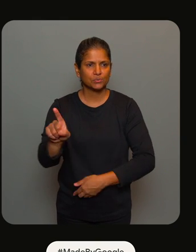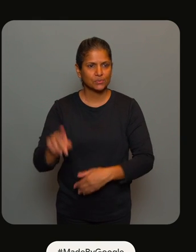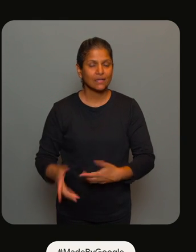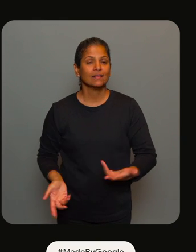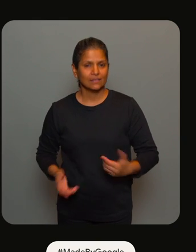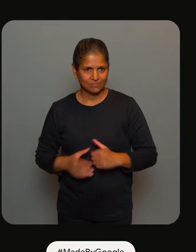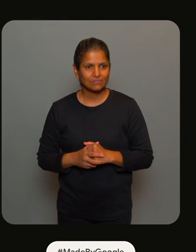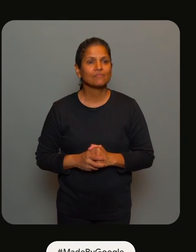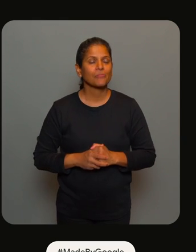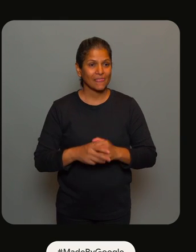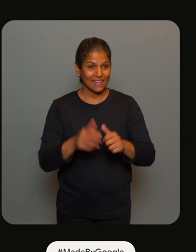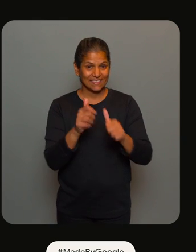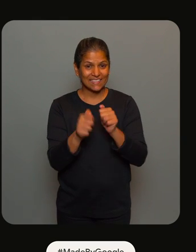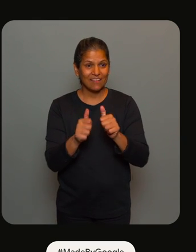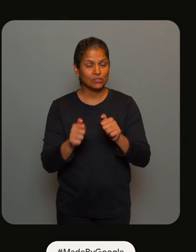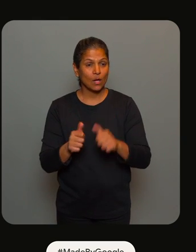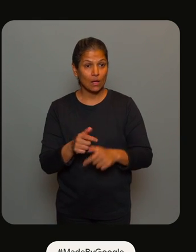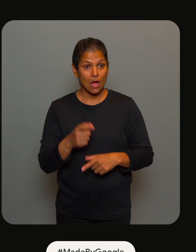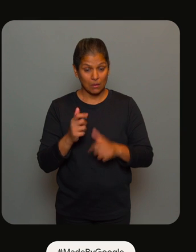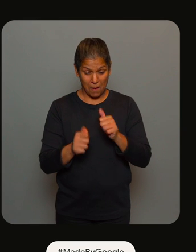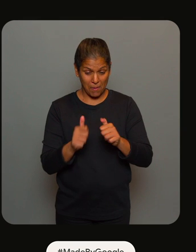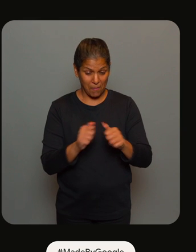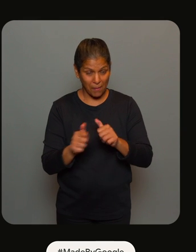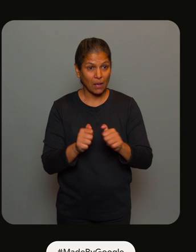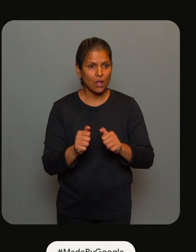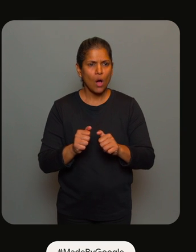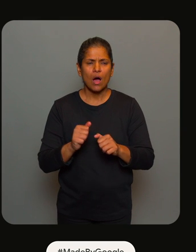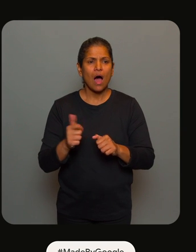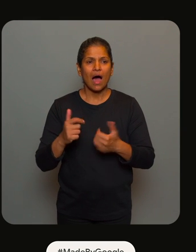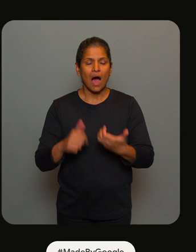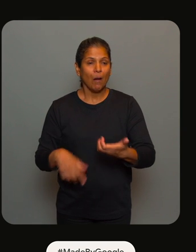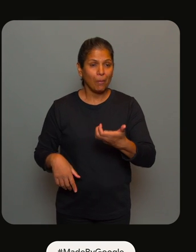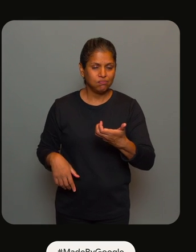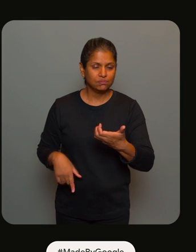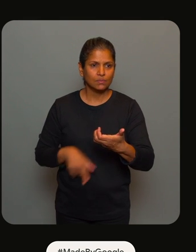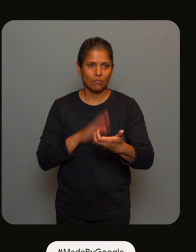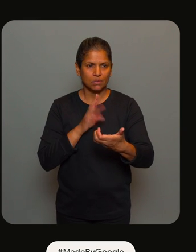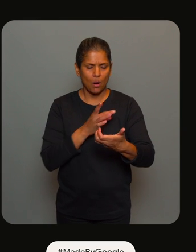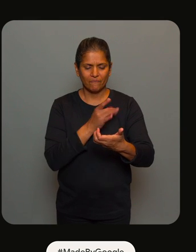than using a keyboard. On Pixel 7, Assistant voice typing will automatically